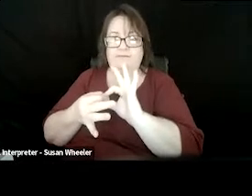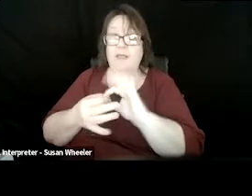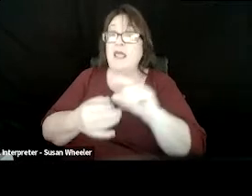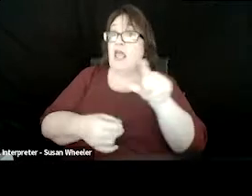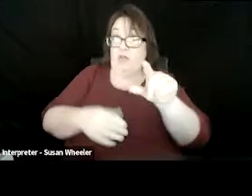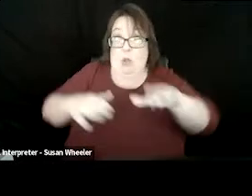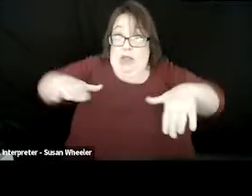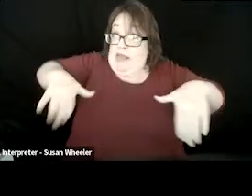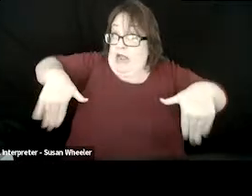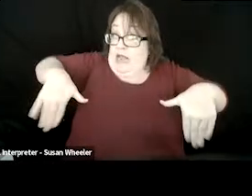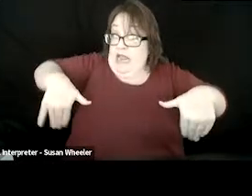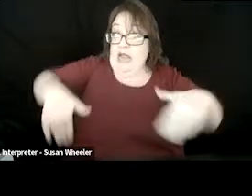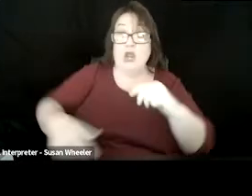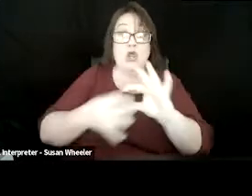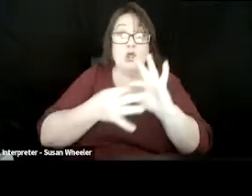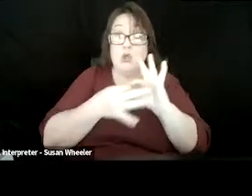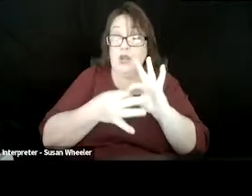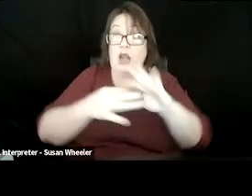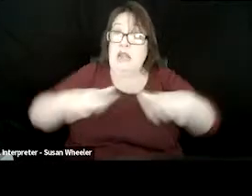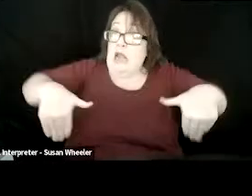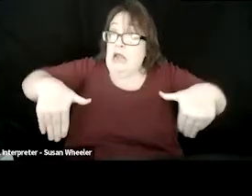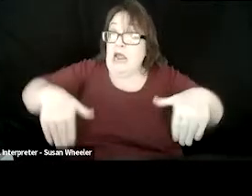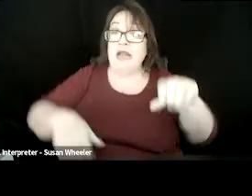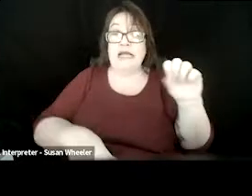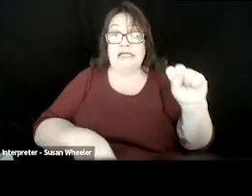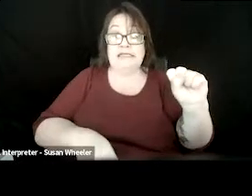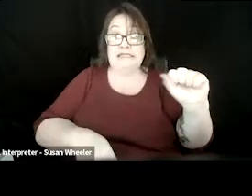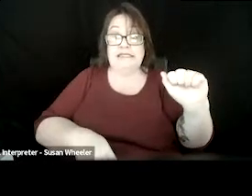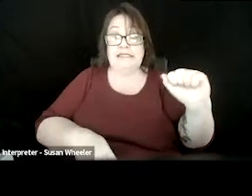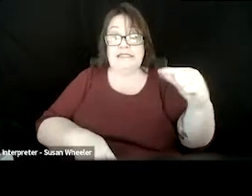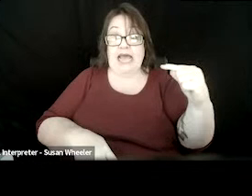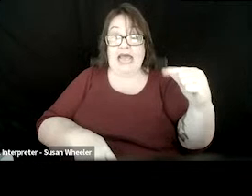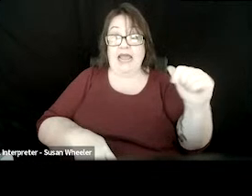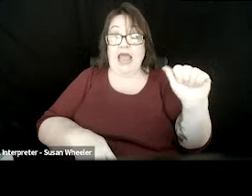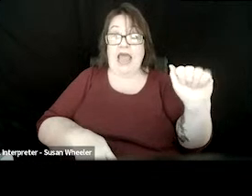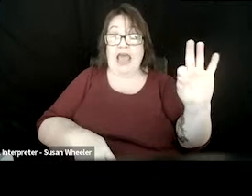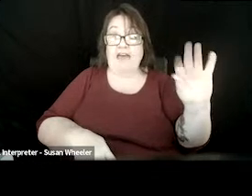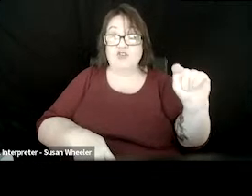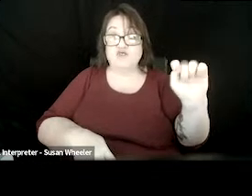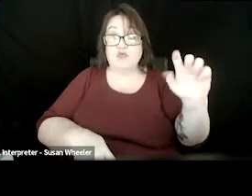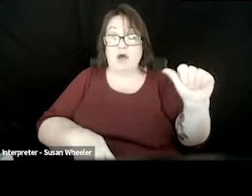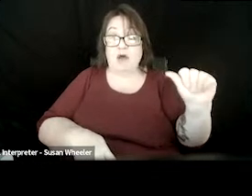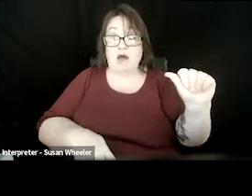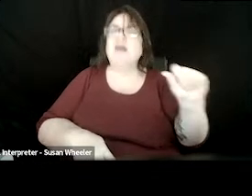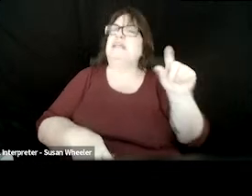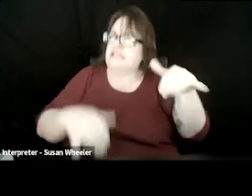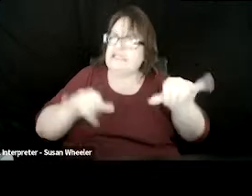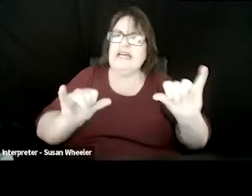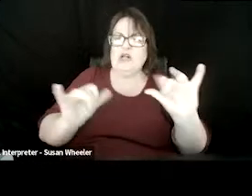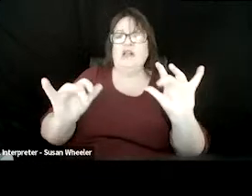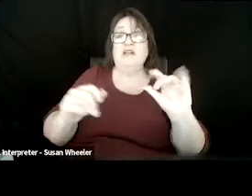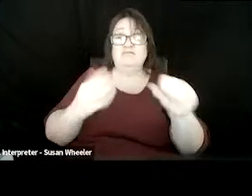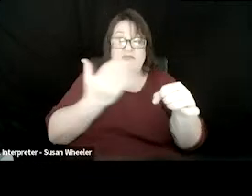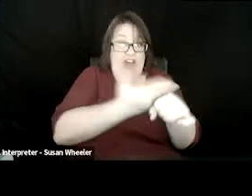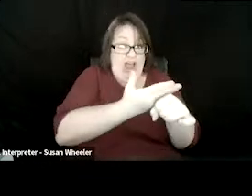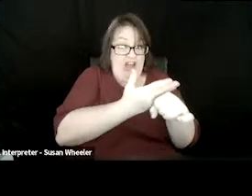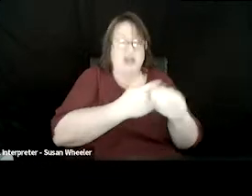of SAG-AFTRA and you have questions in this area, I still urge you to contact the union or somebody else who might be able to assist you